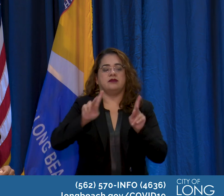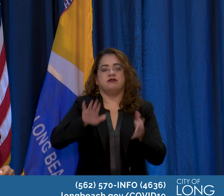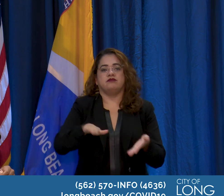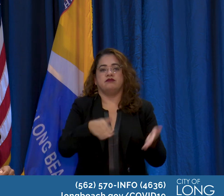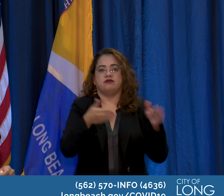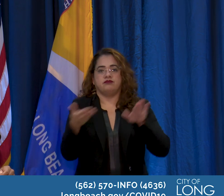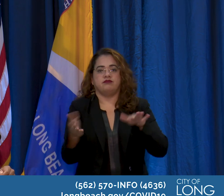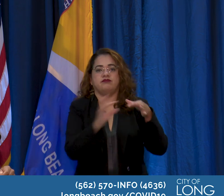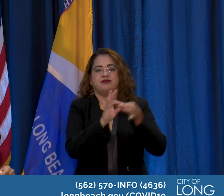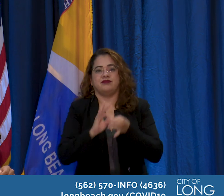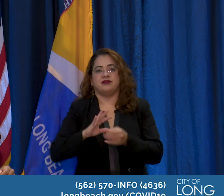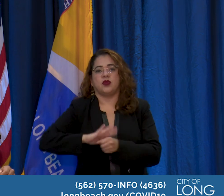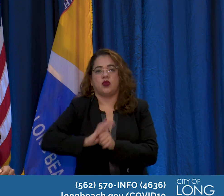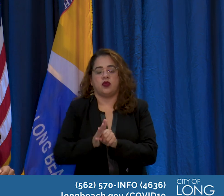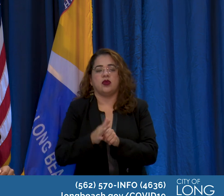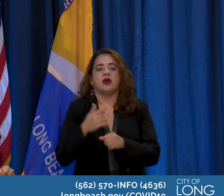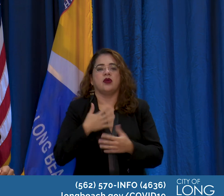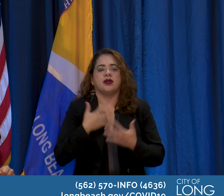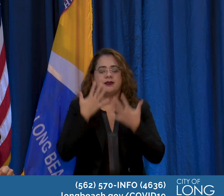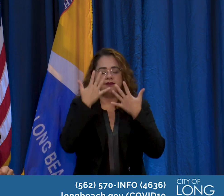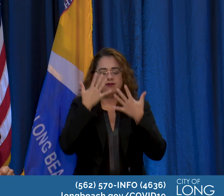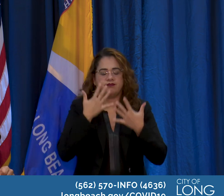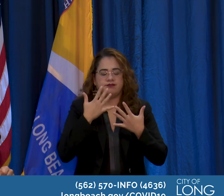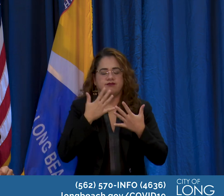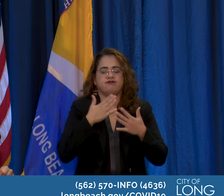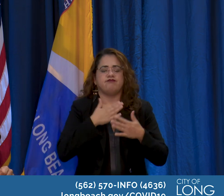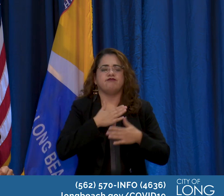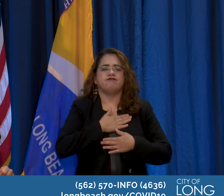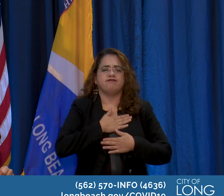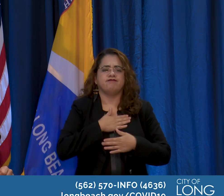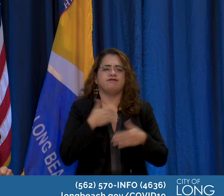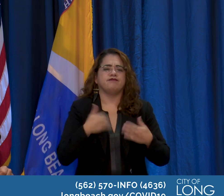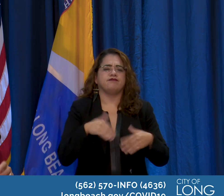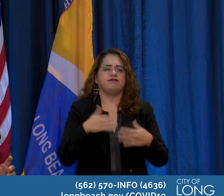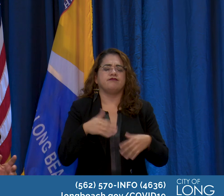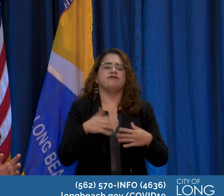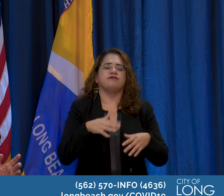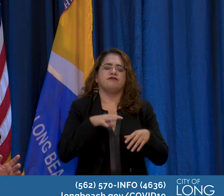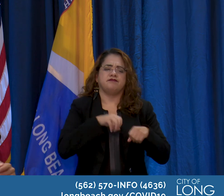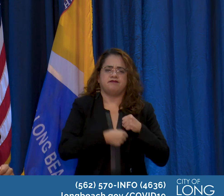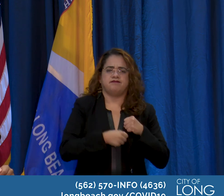We mourn every single one of those in the city and that number is expected to continue